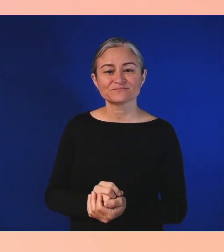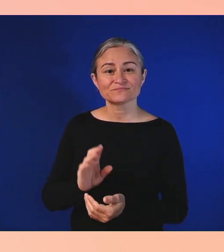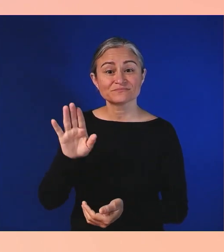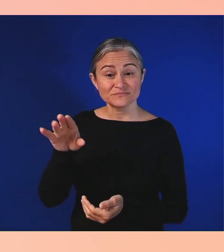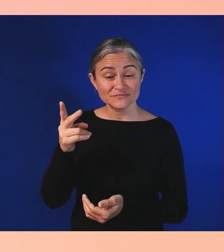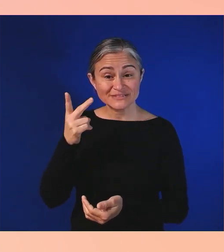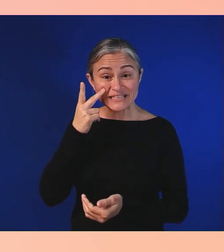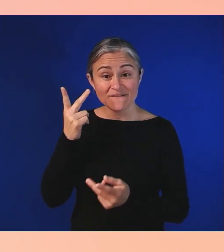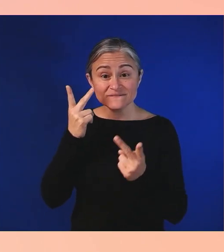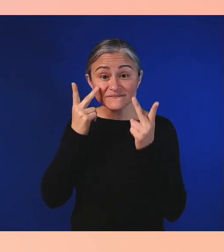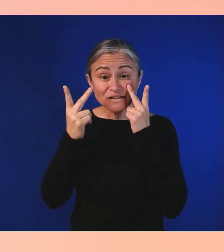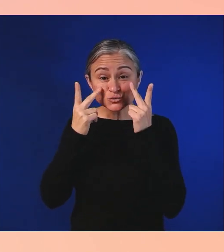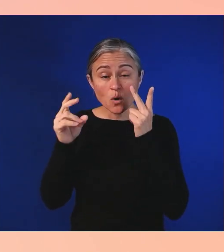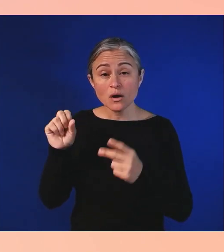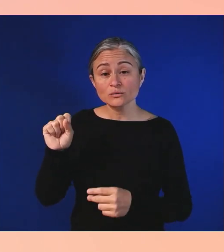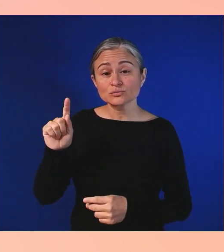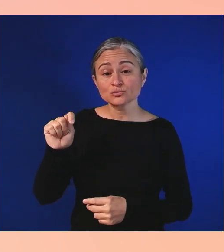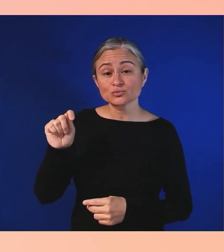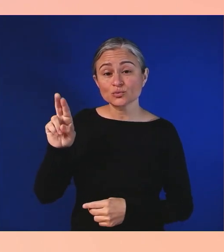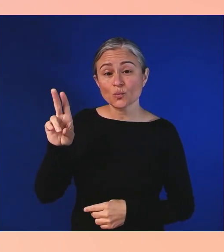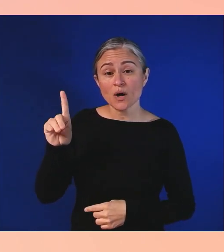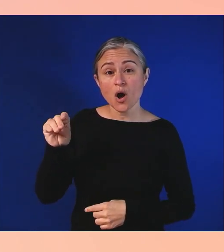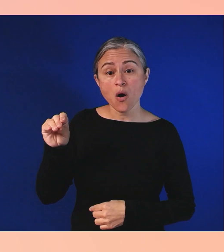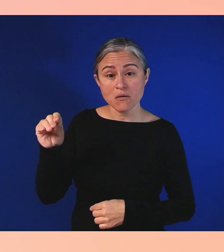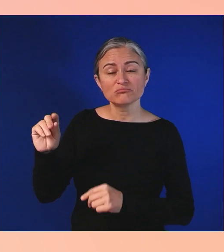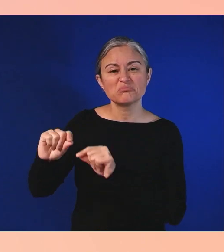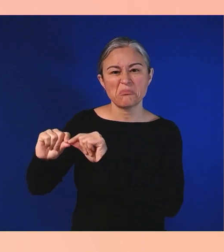I will start from the top of the file